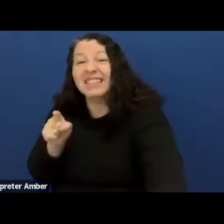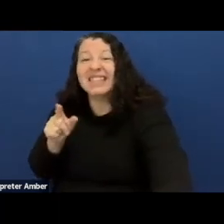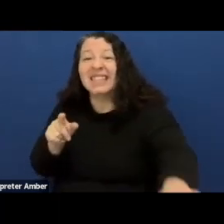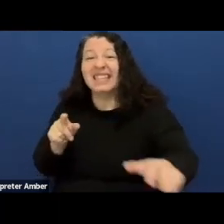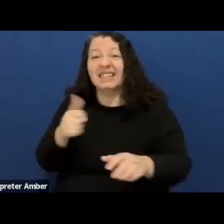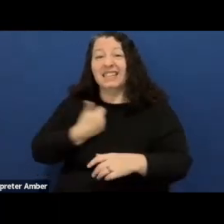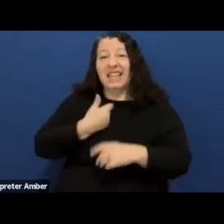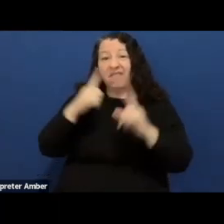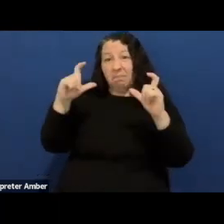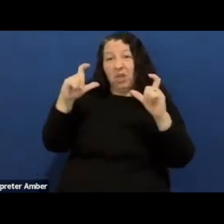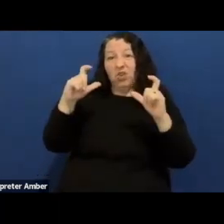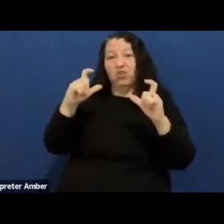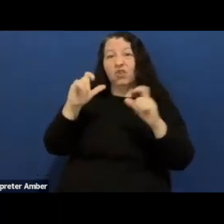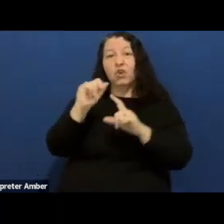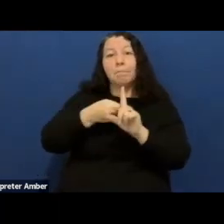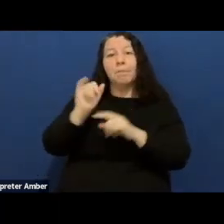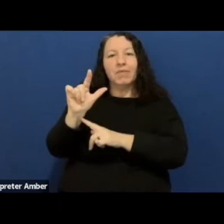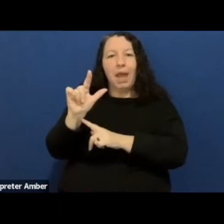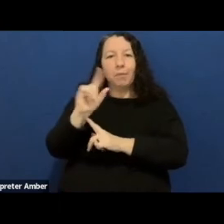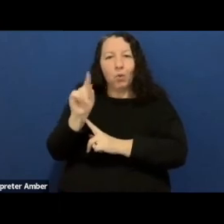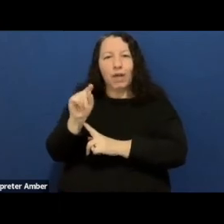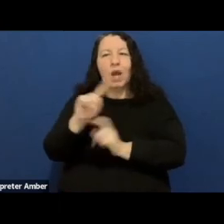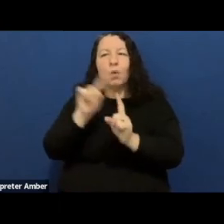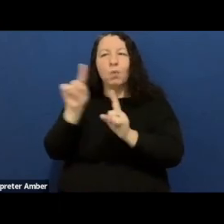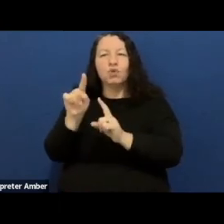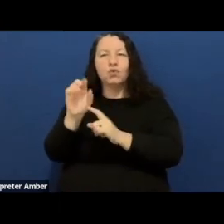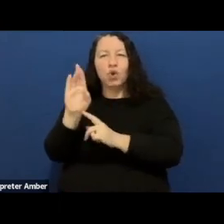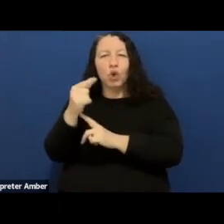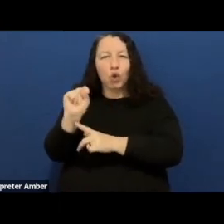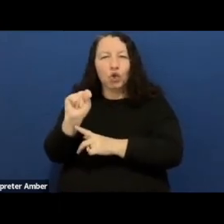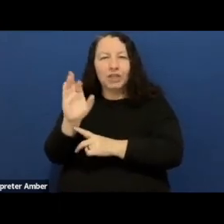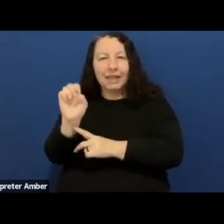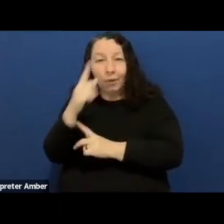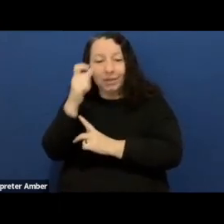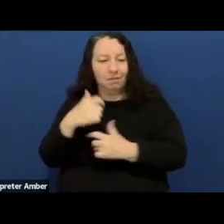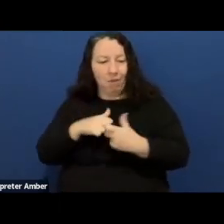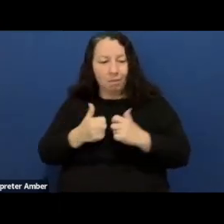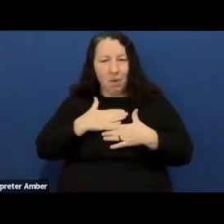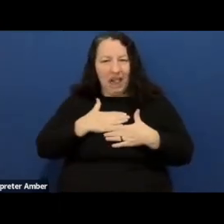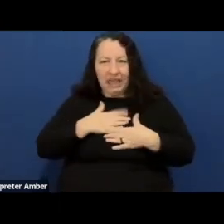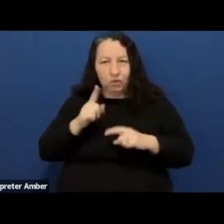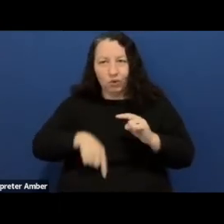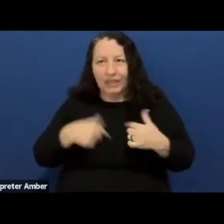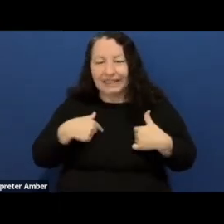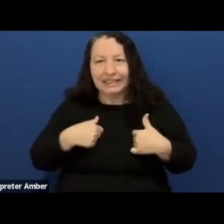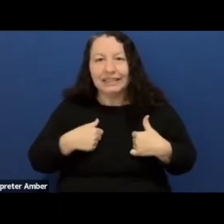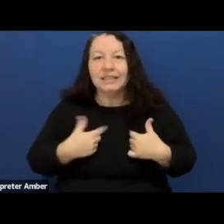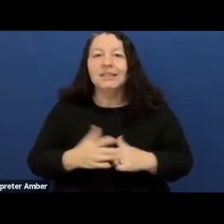2020. This is a selfie I took in early April, 2020 when I went to urgent care because I